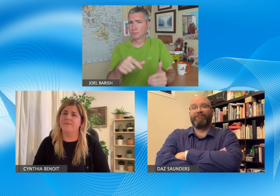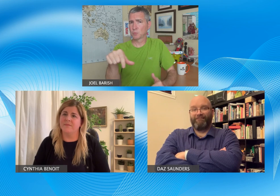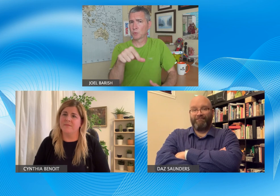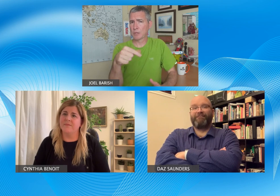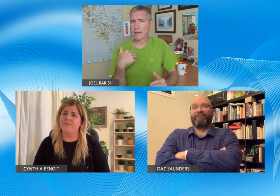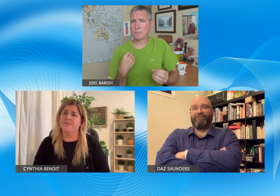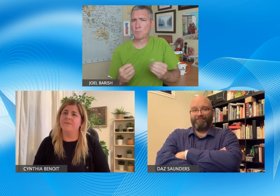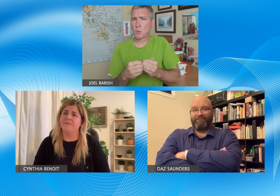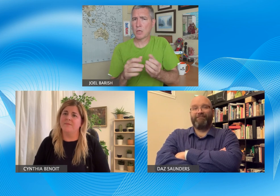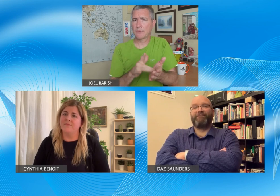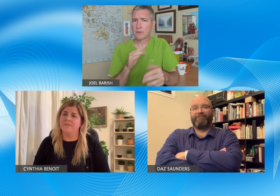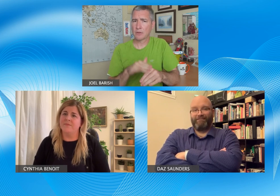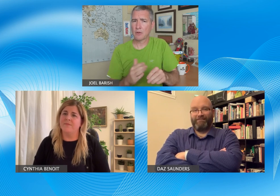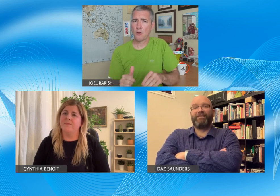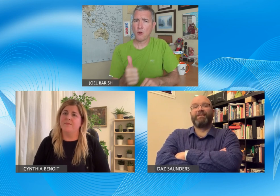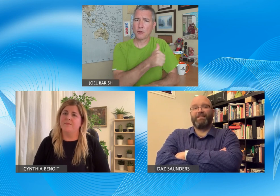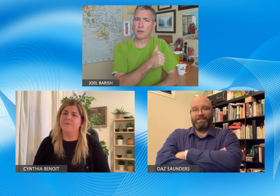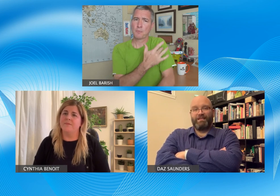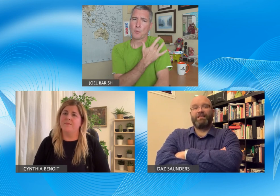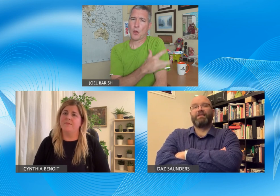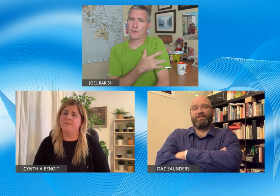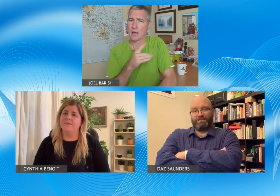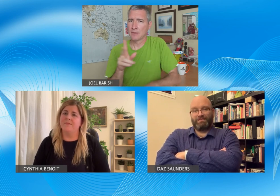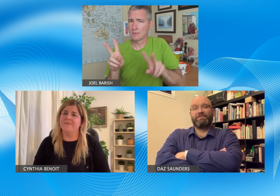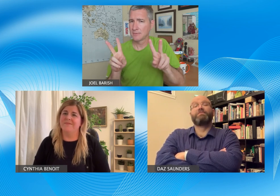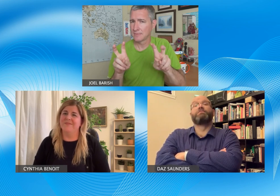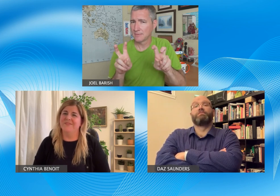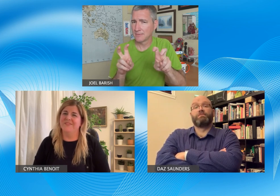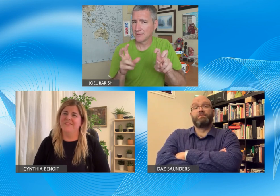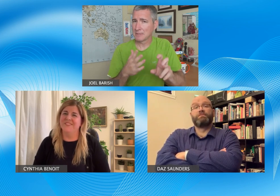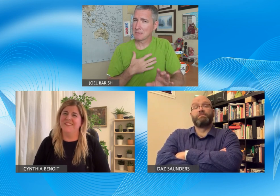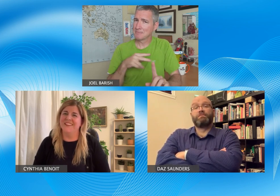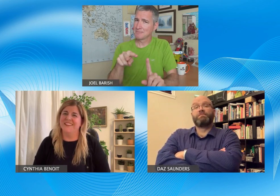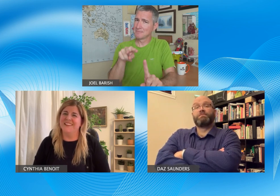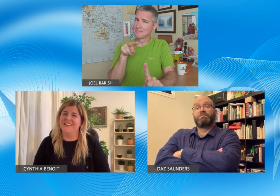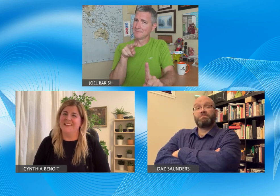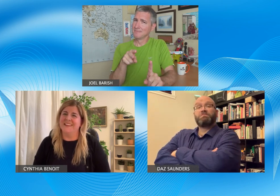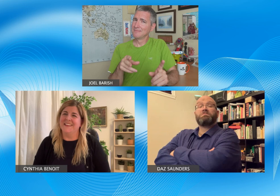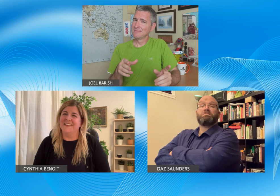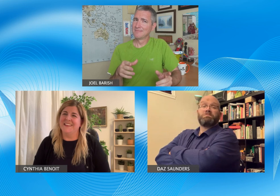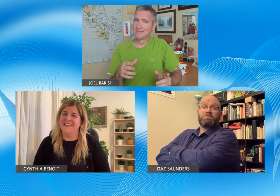who lives in Quebec might have an inherent advantage of becoming plurilingual. From my point of view.